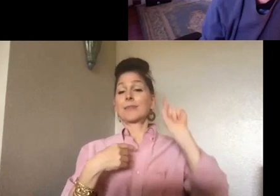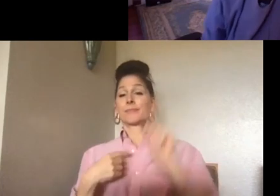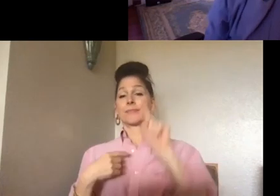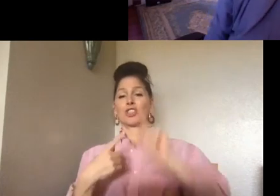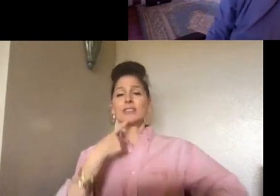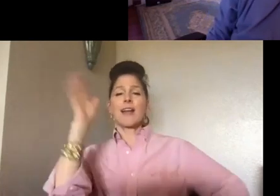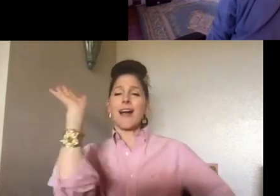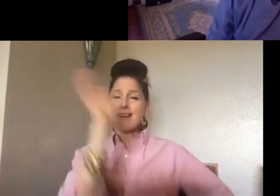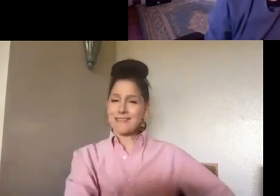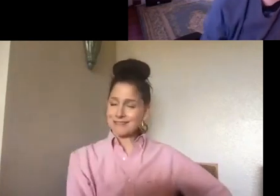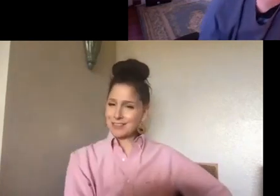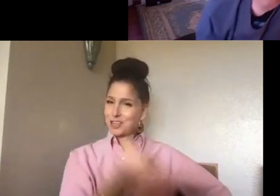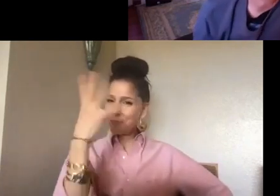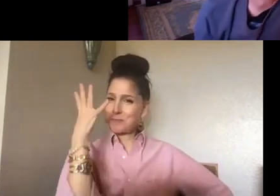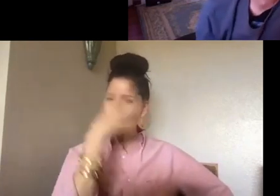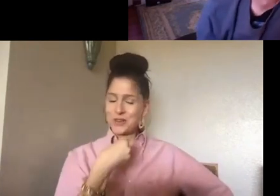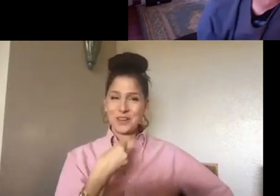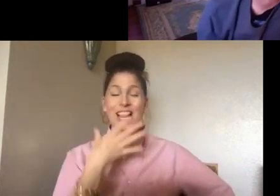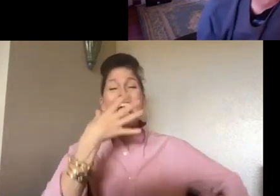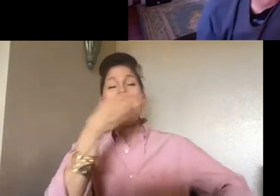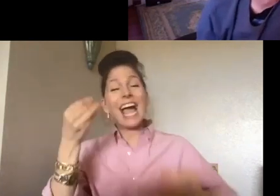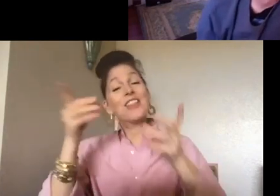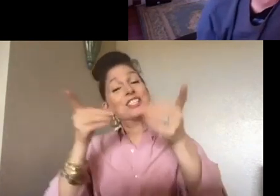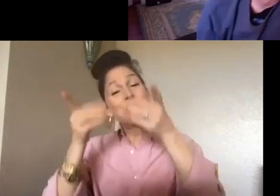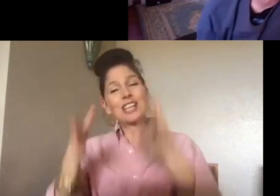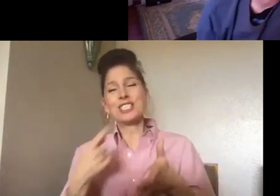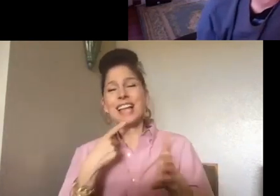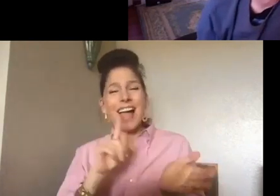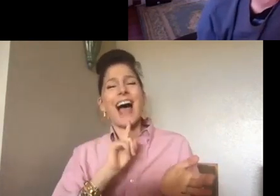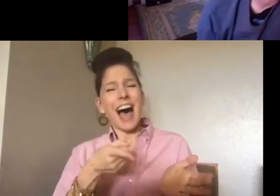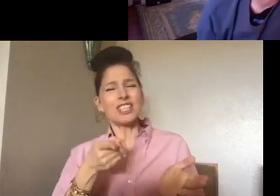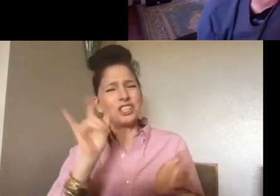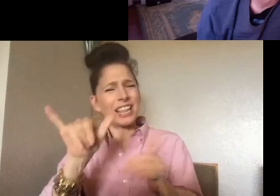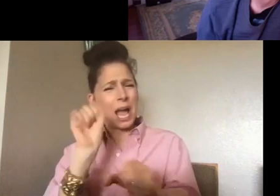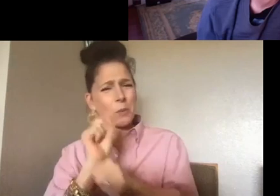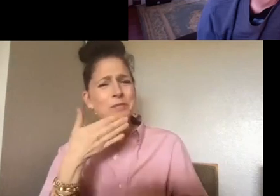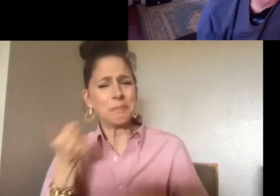my line. She said, she signed, "Oh, you are beautiful," and the